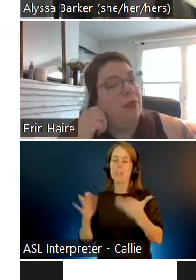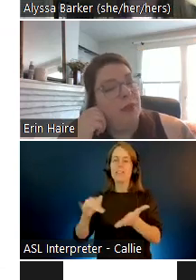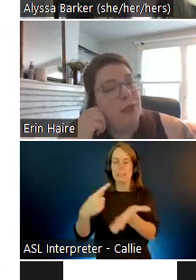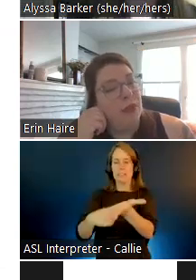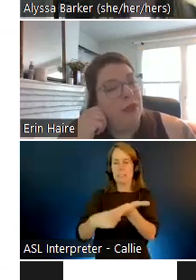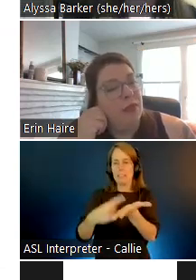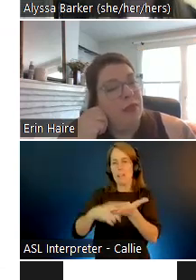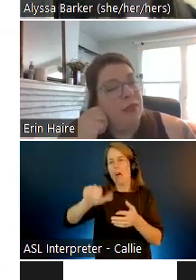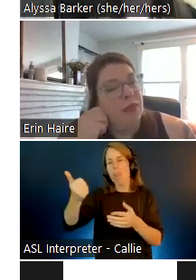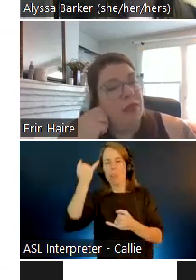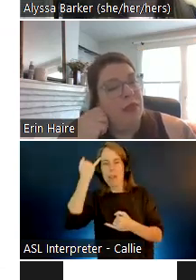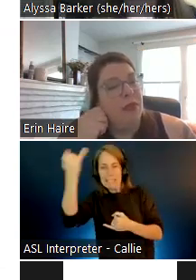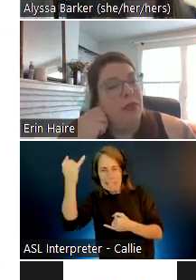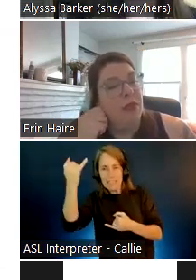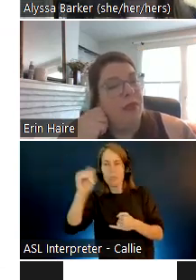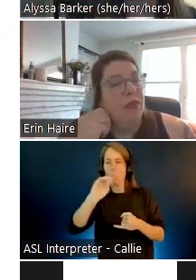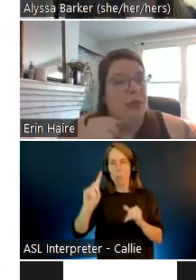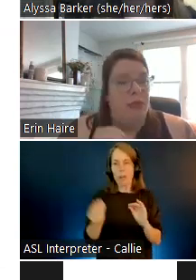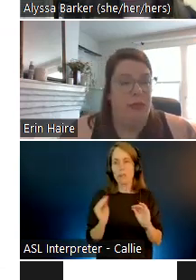yeah Pete: and and it's um